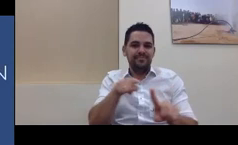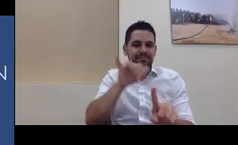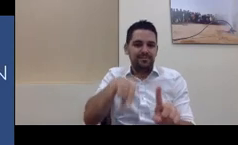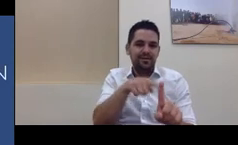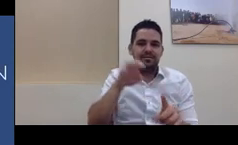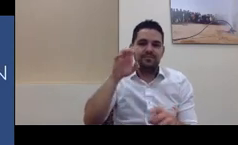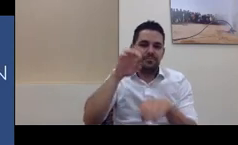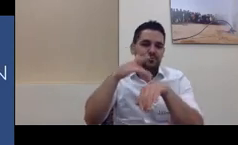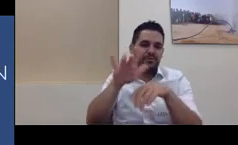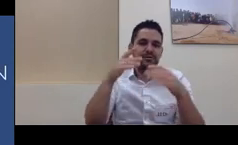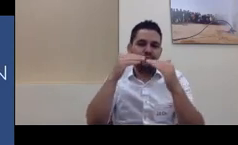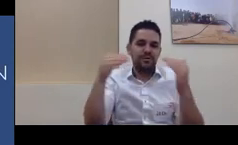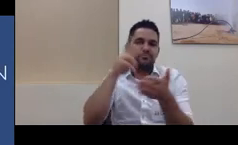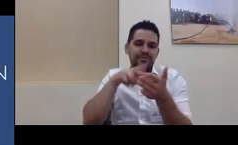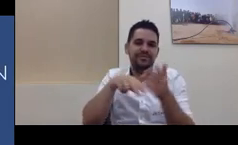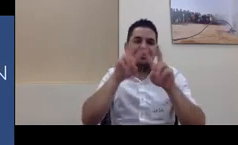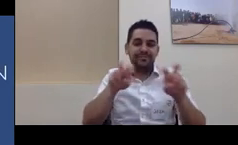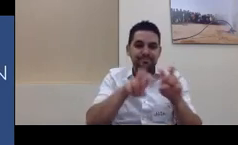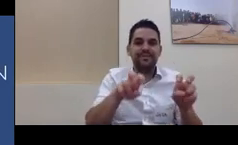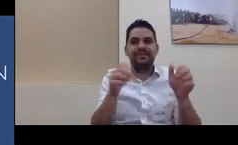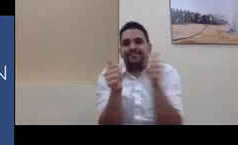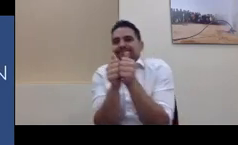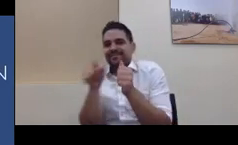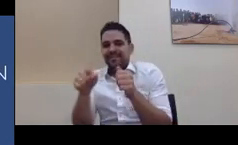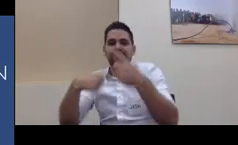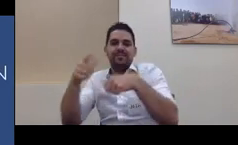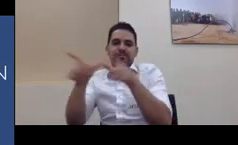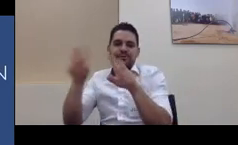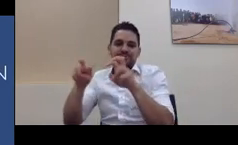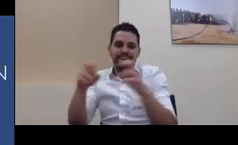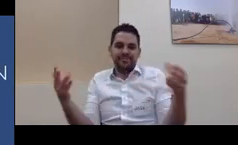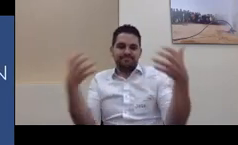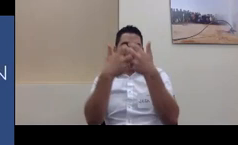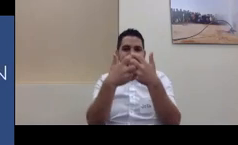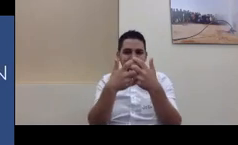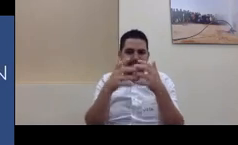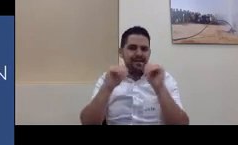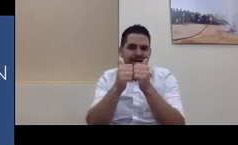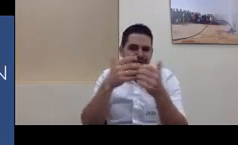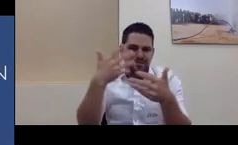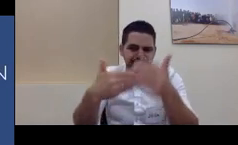Developing an assessment, early grade reading assessment, paired with sign language assessment